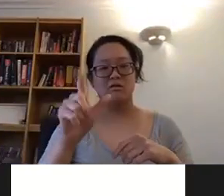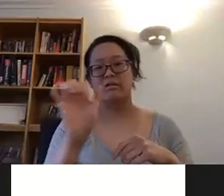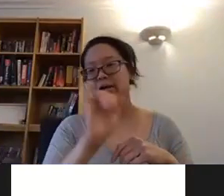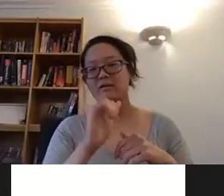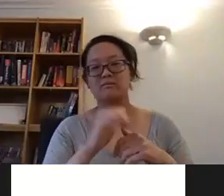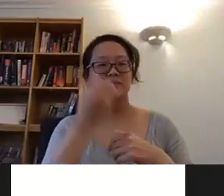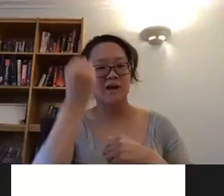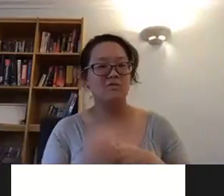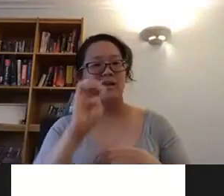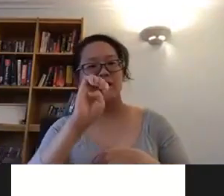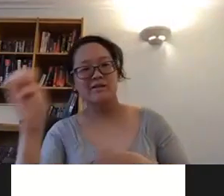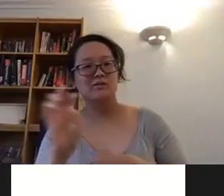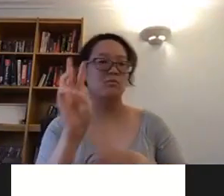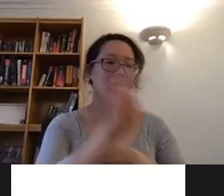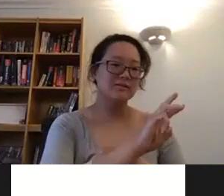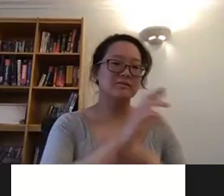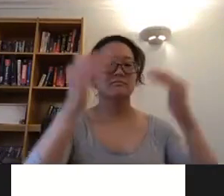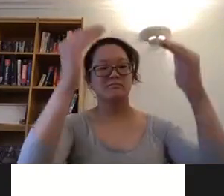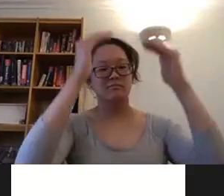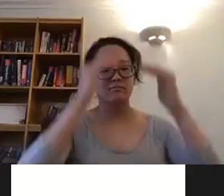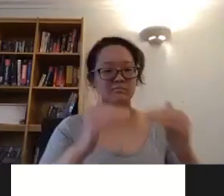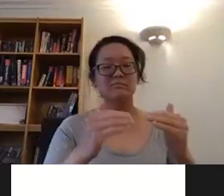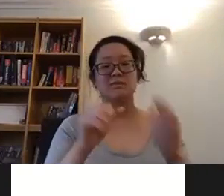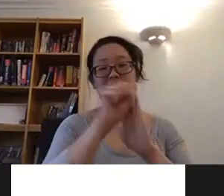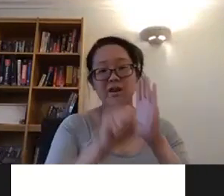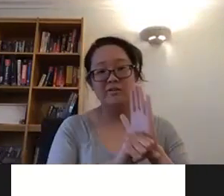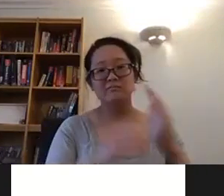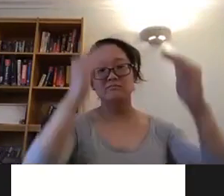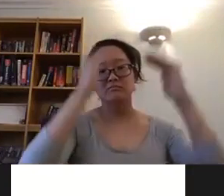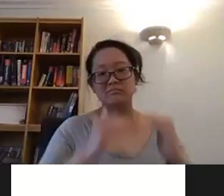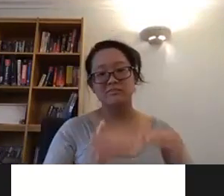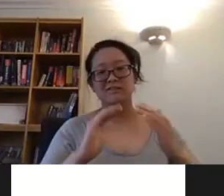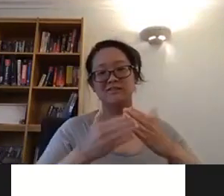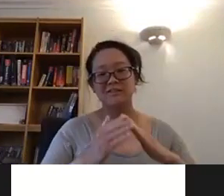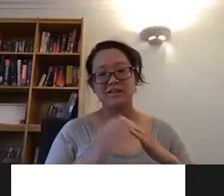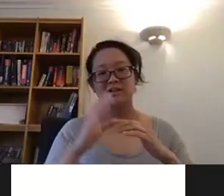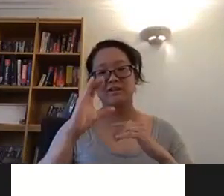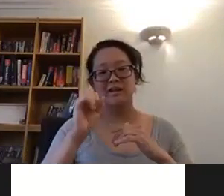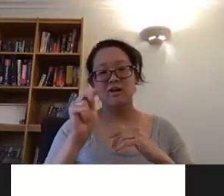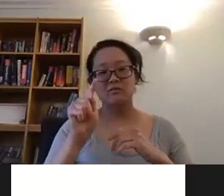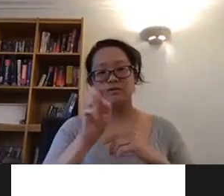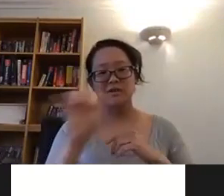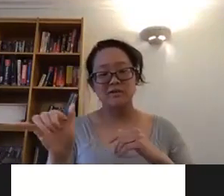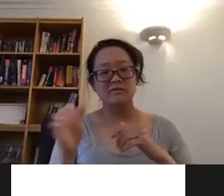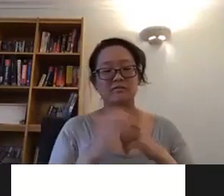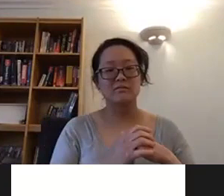Also, the areas of the country, like the south, west, east, north.